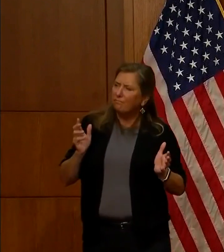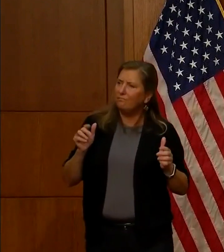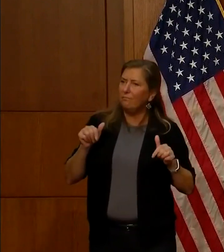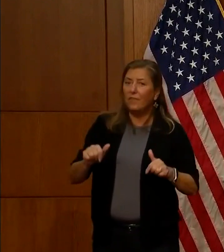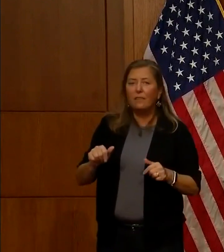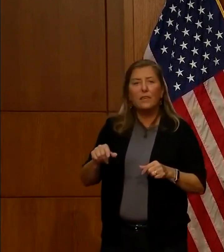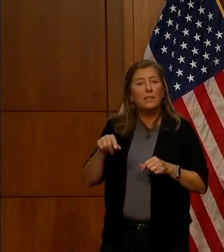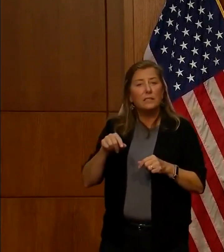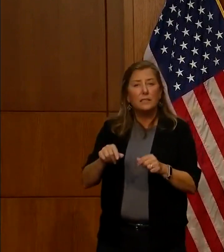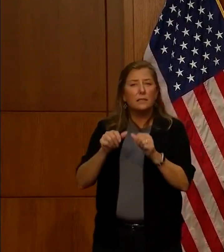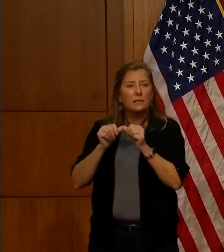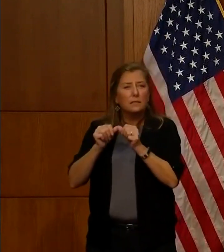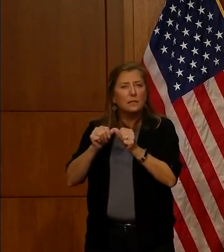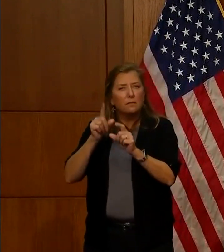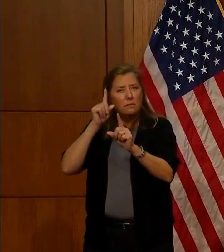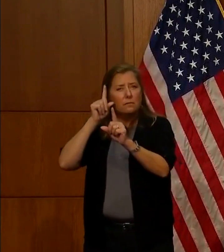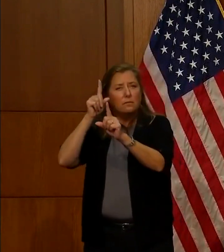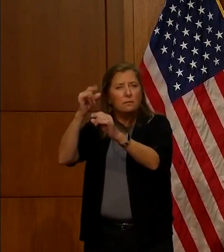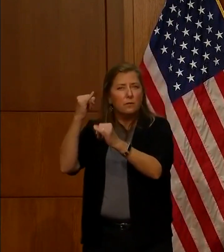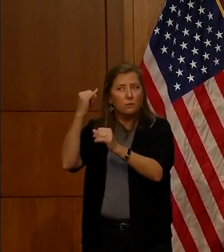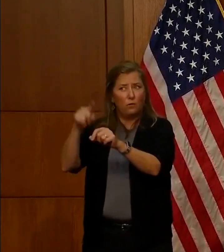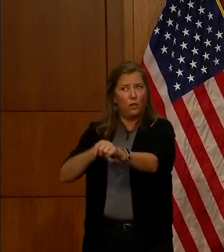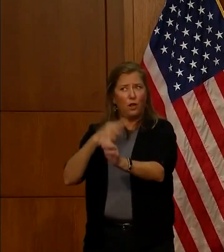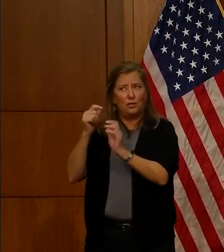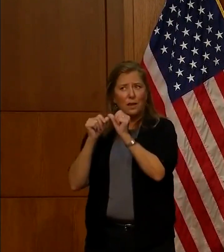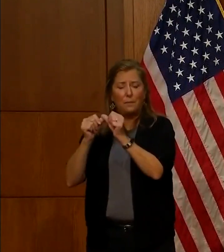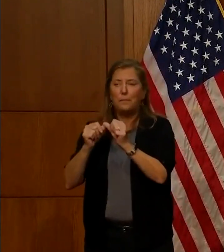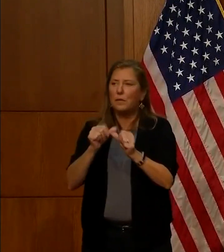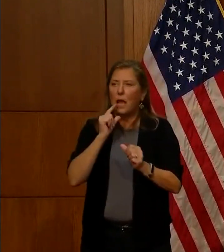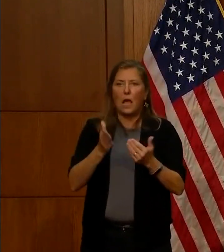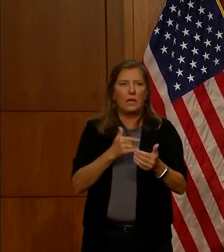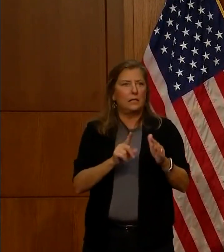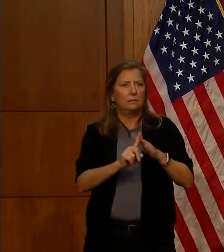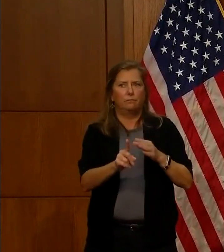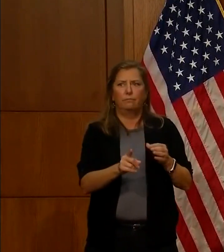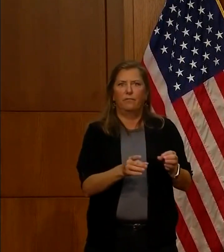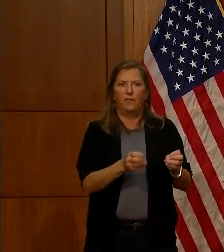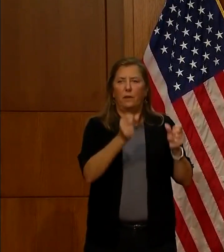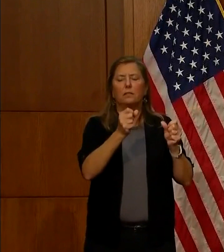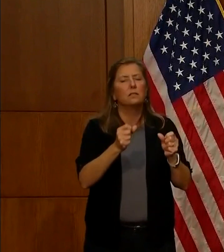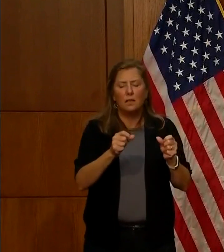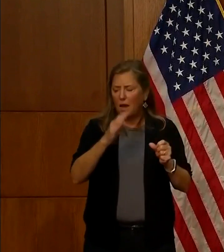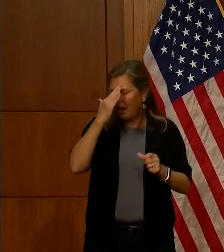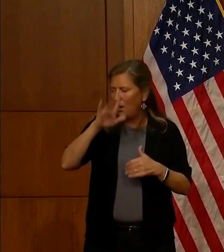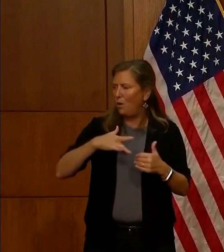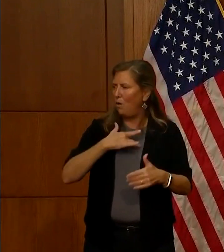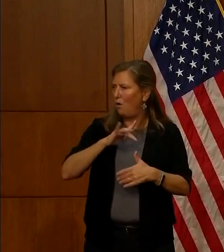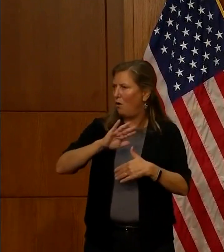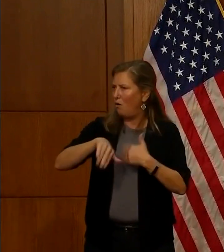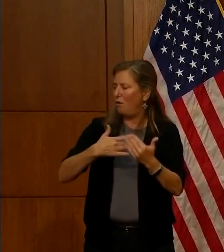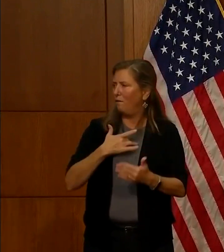CROWDS. THIS IS A MARATHON NOT